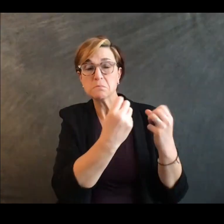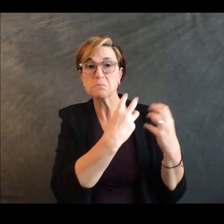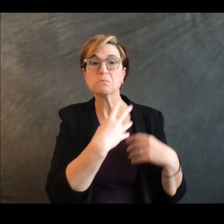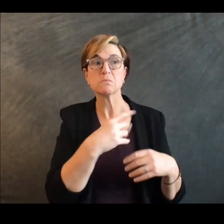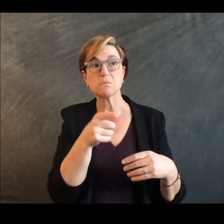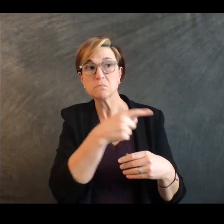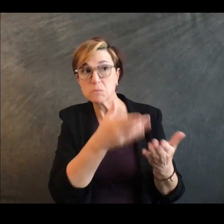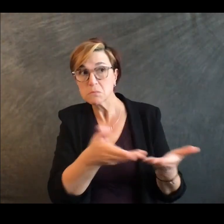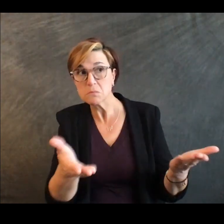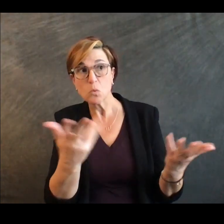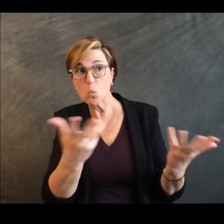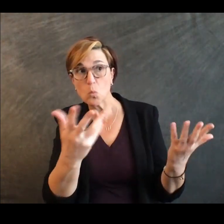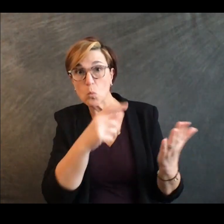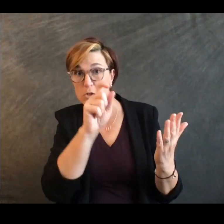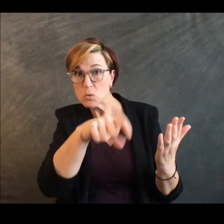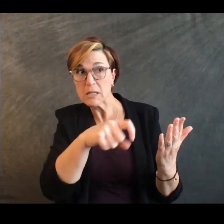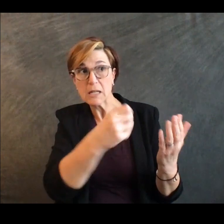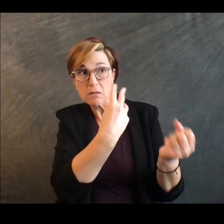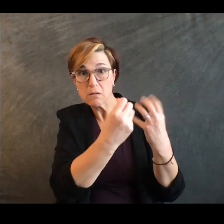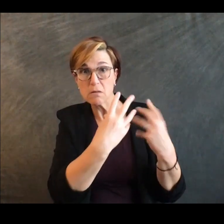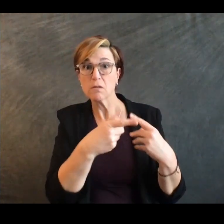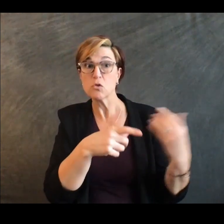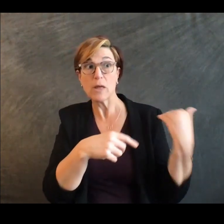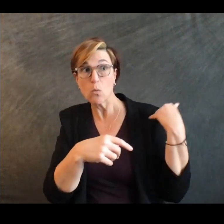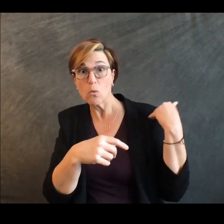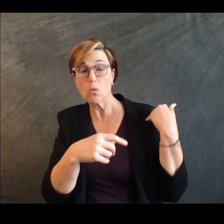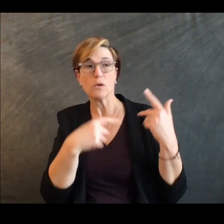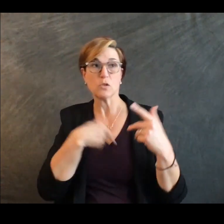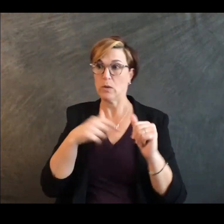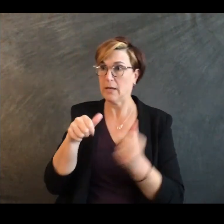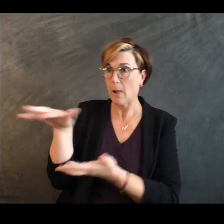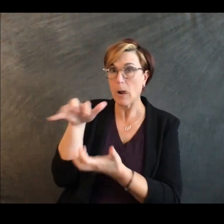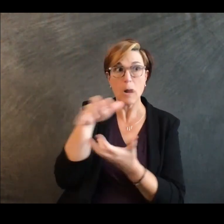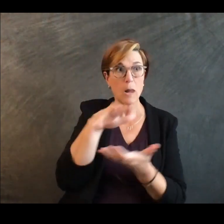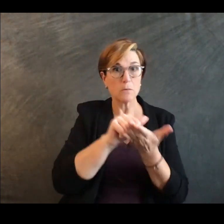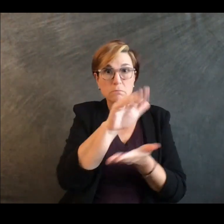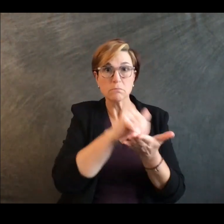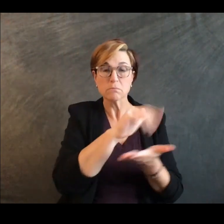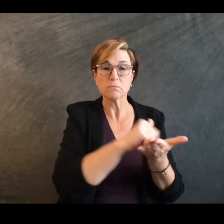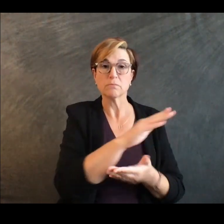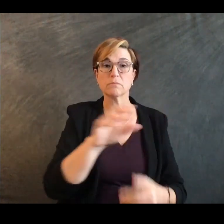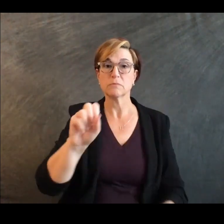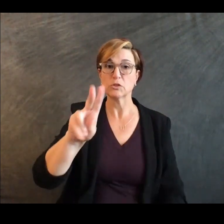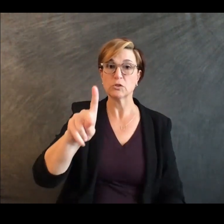a little bit of lead time so important all the supplies we're getting it to